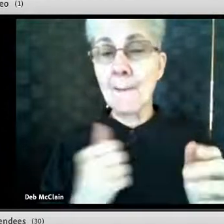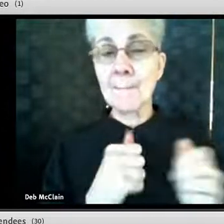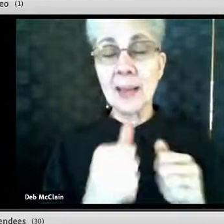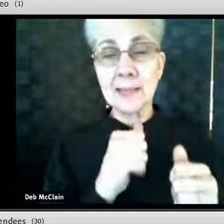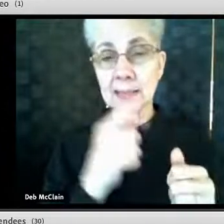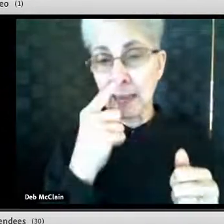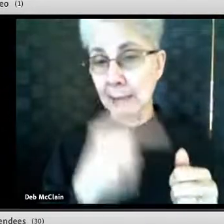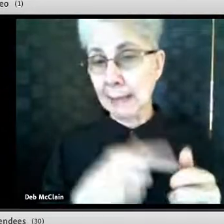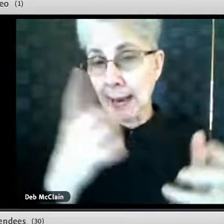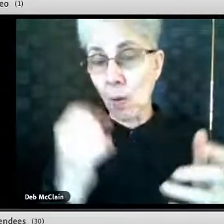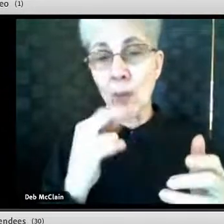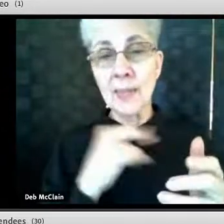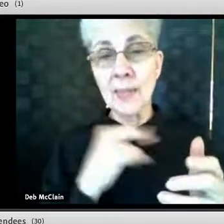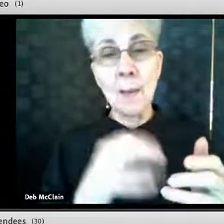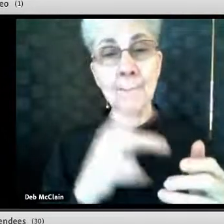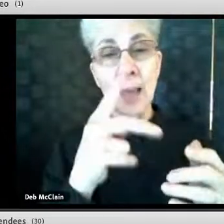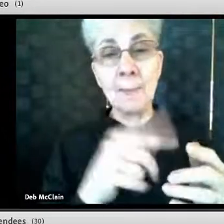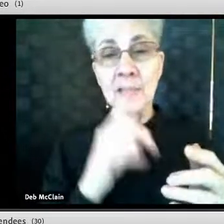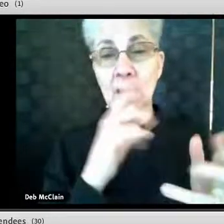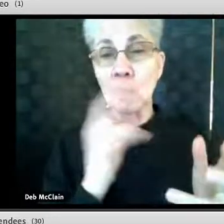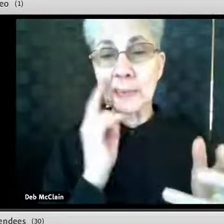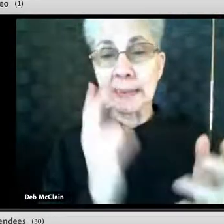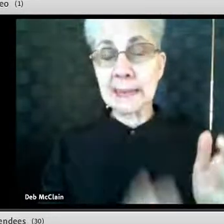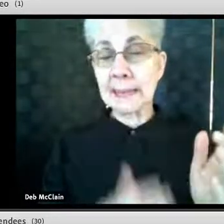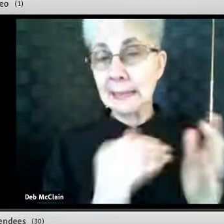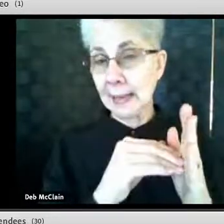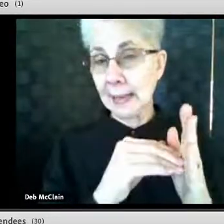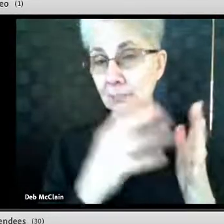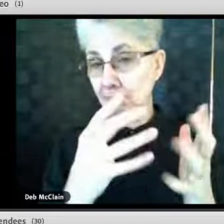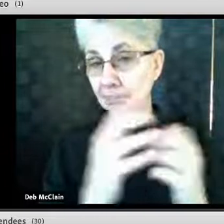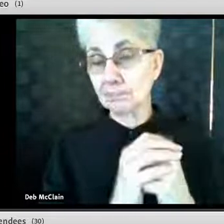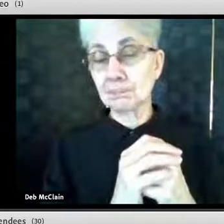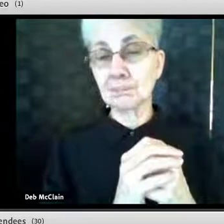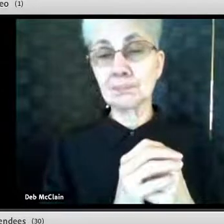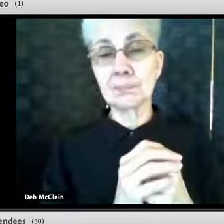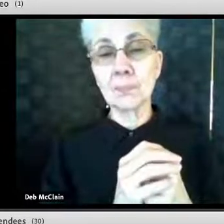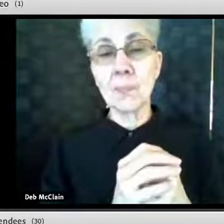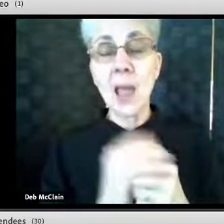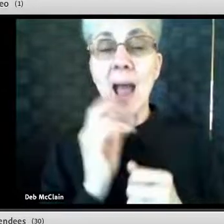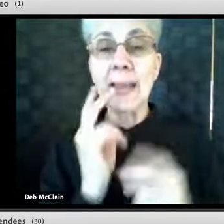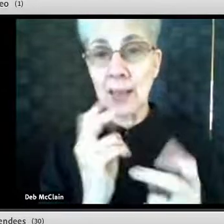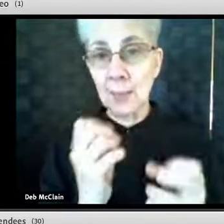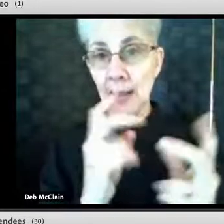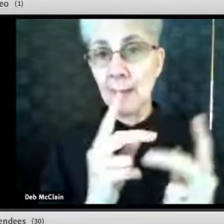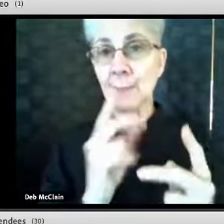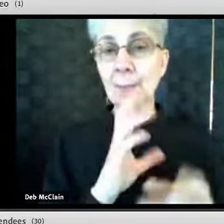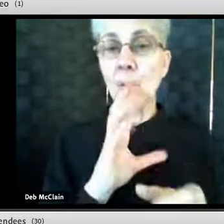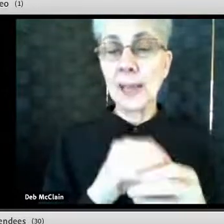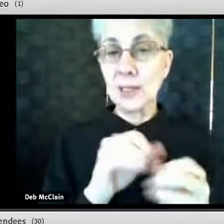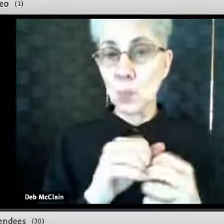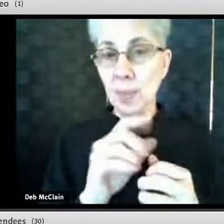because they didn't care or they went back because they wanted to see it again. I can see how many people engaged with it,